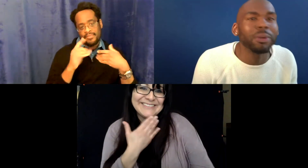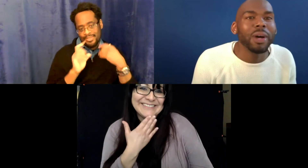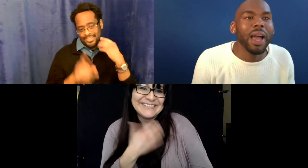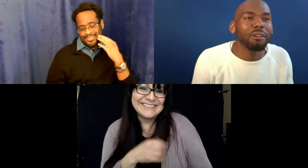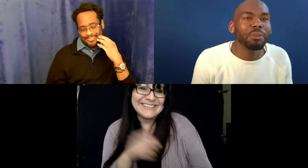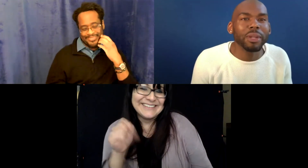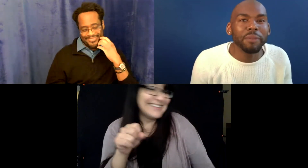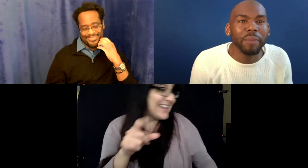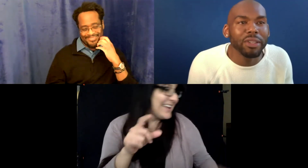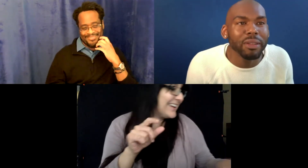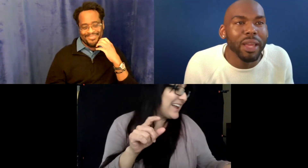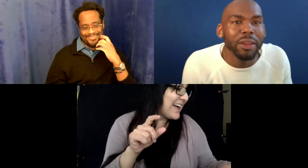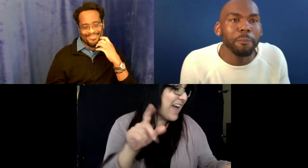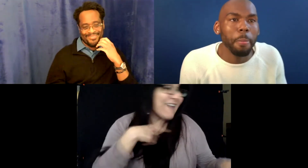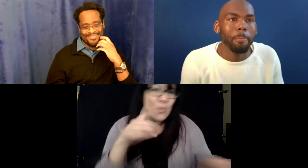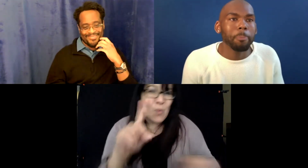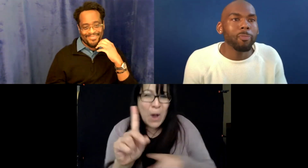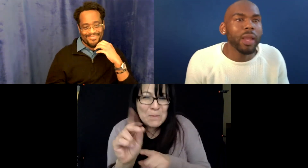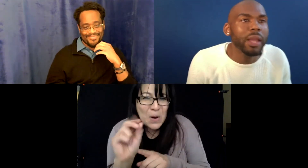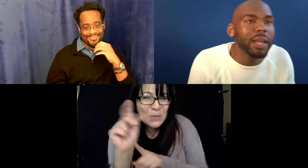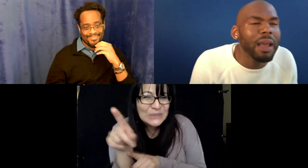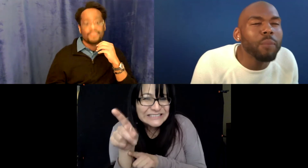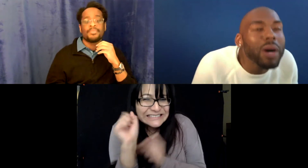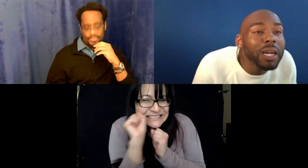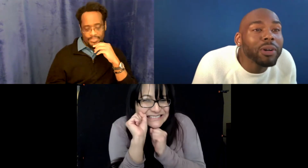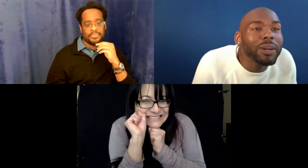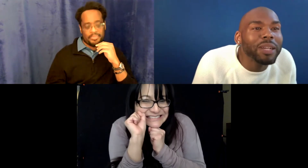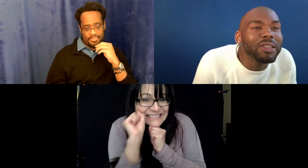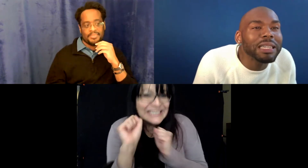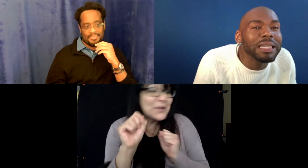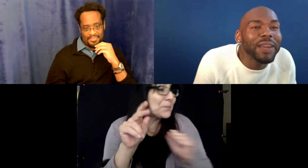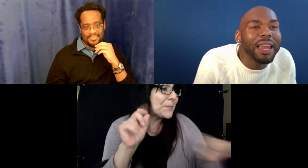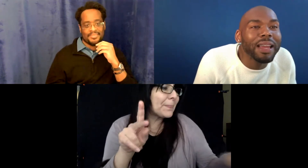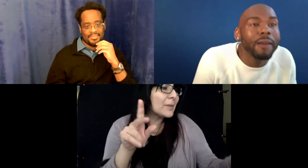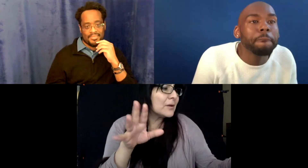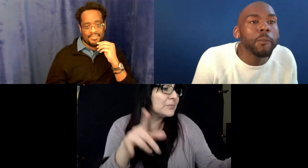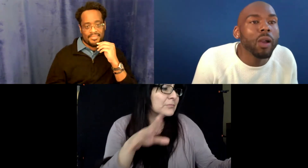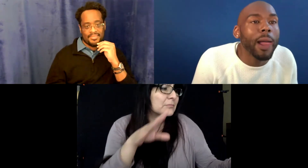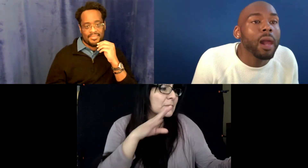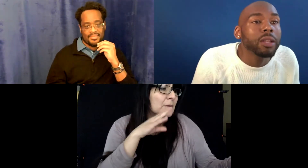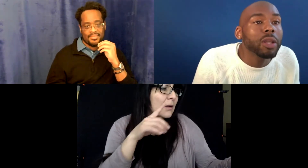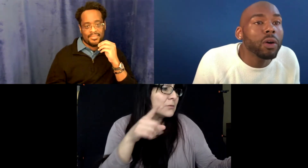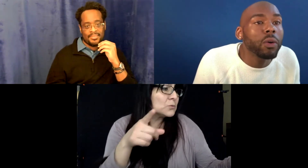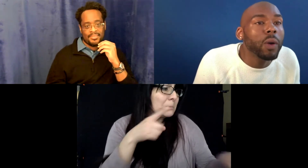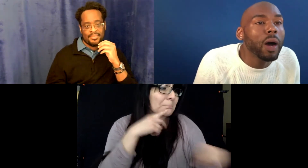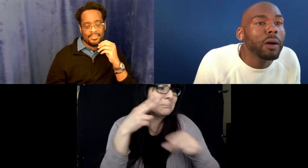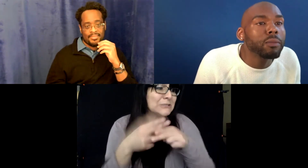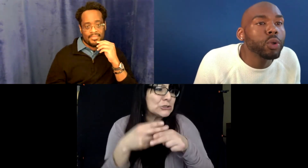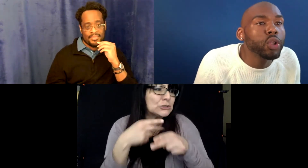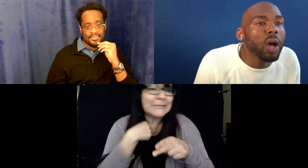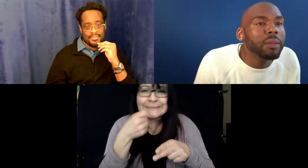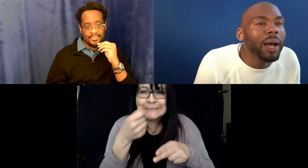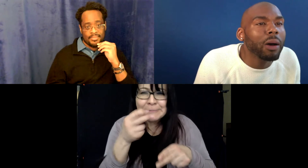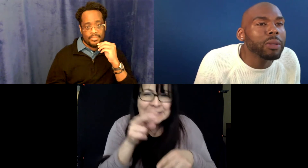actual information thank you and i have one more question if i can okay so um you talked about um